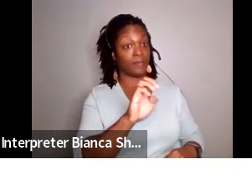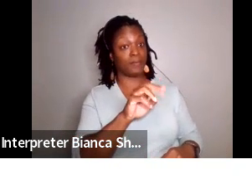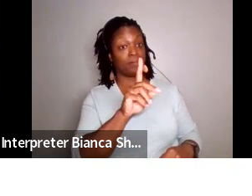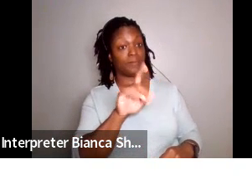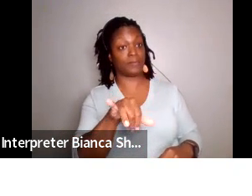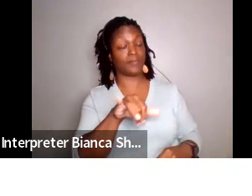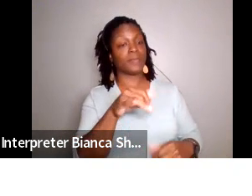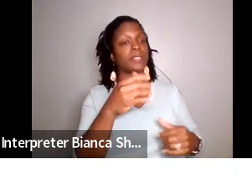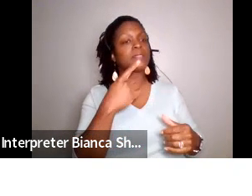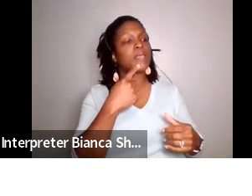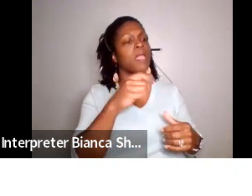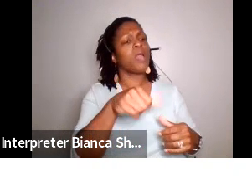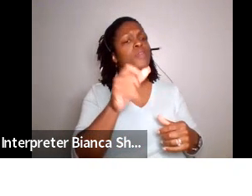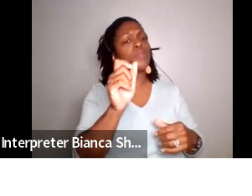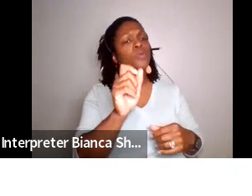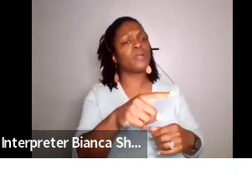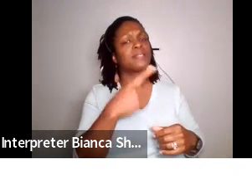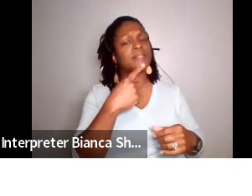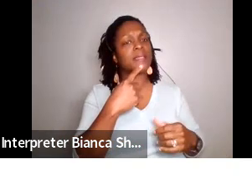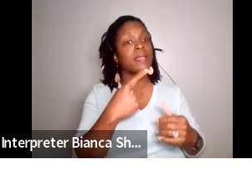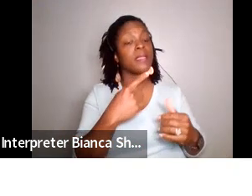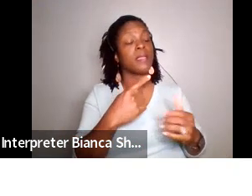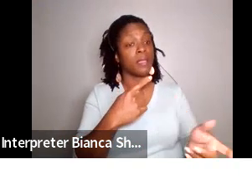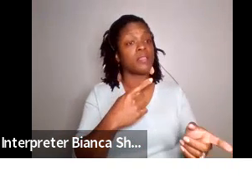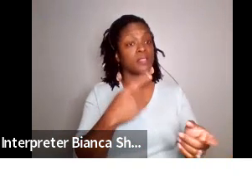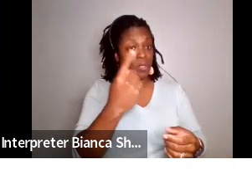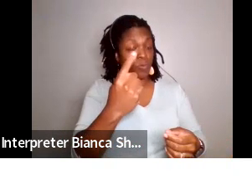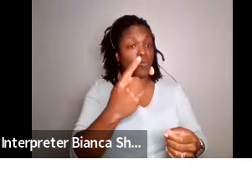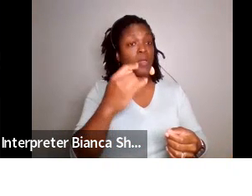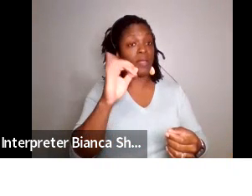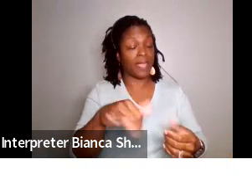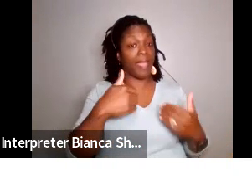Another question: and that is someone who had a wayiver but loses it because of high income.